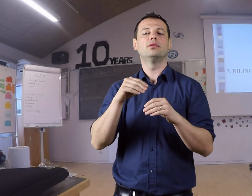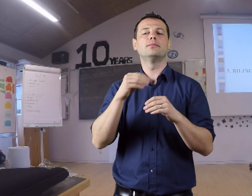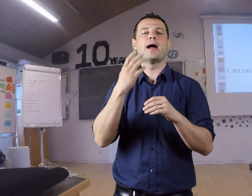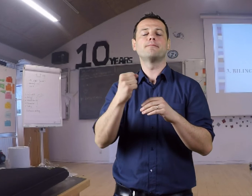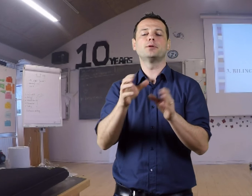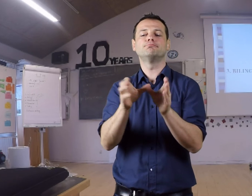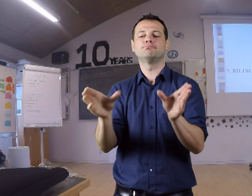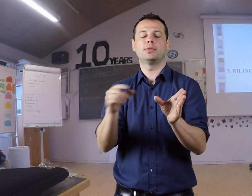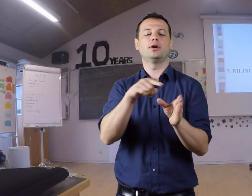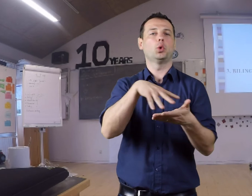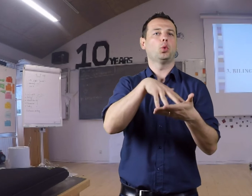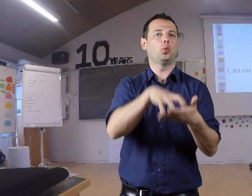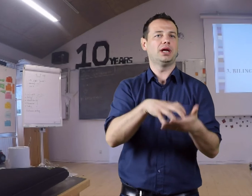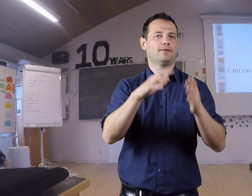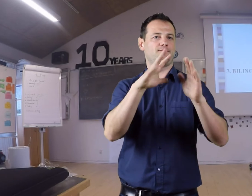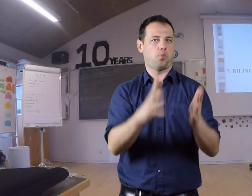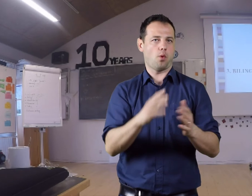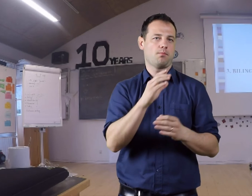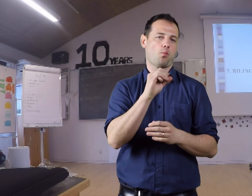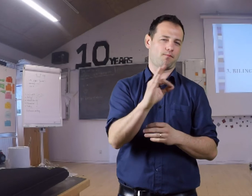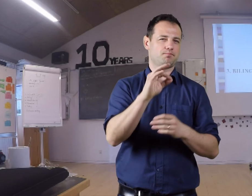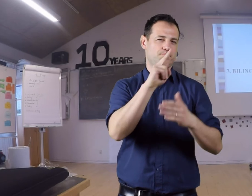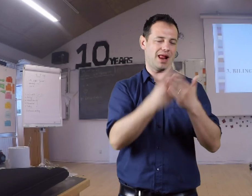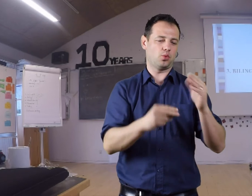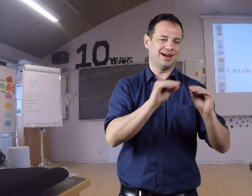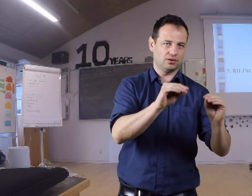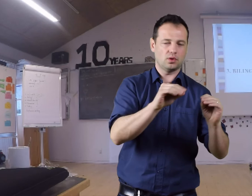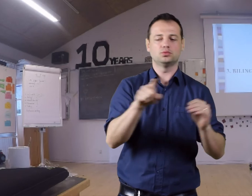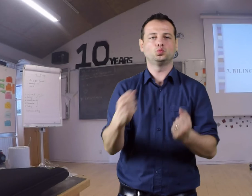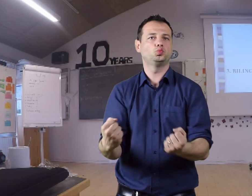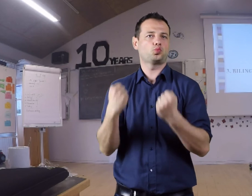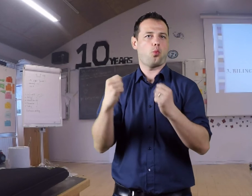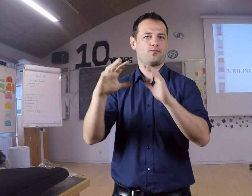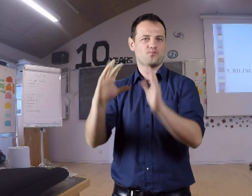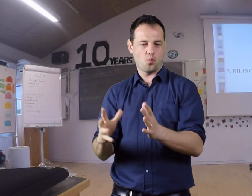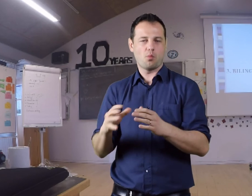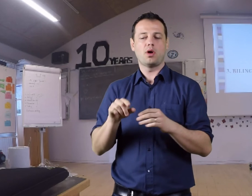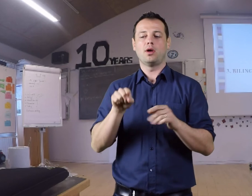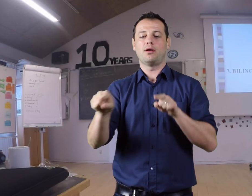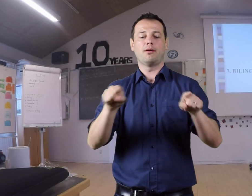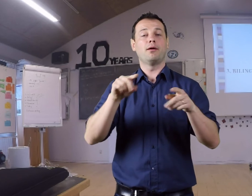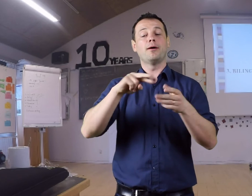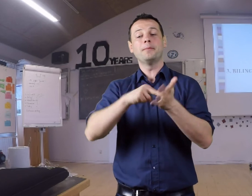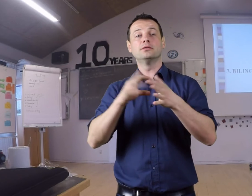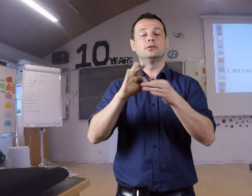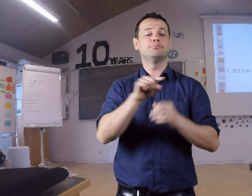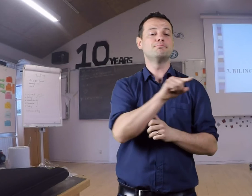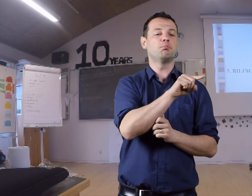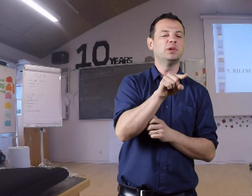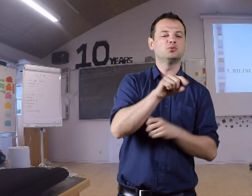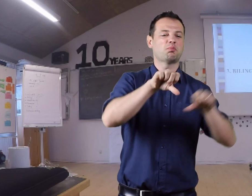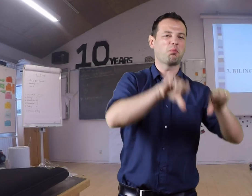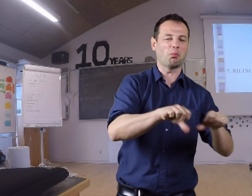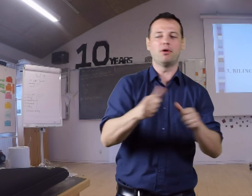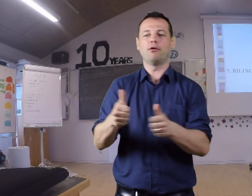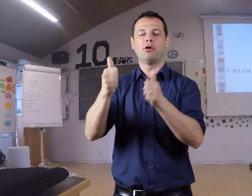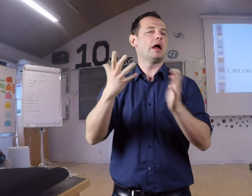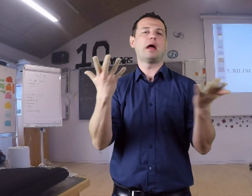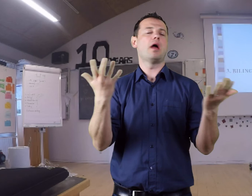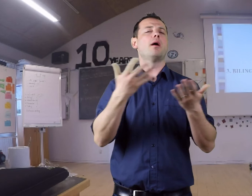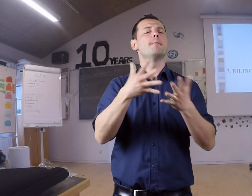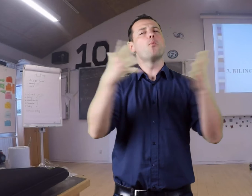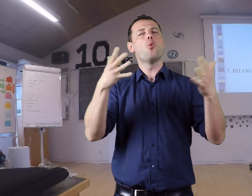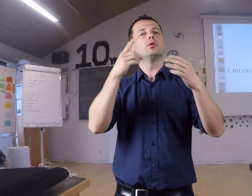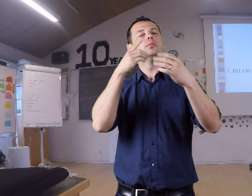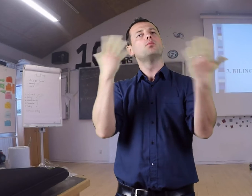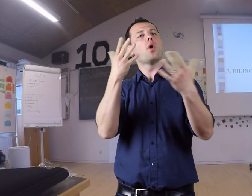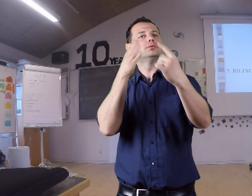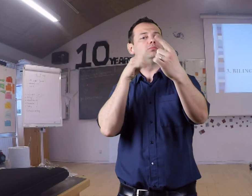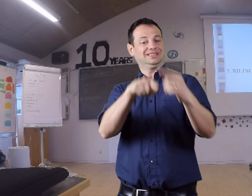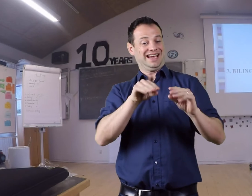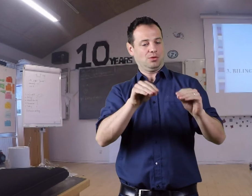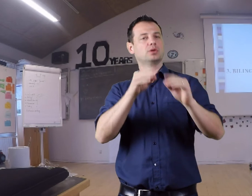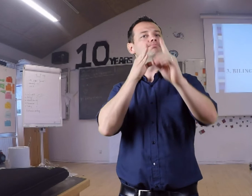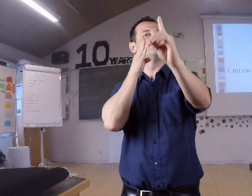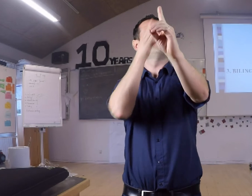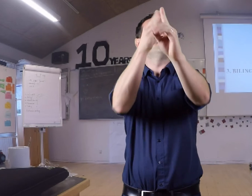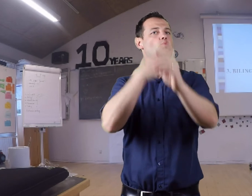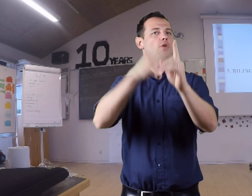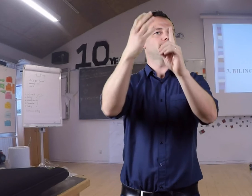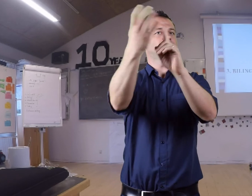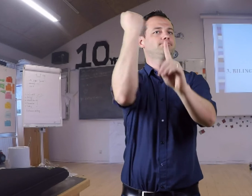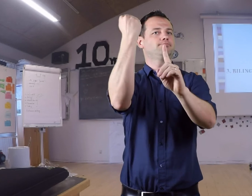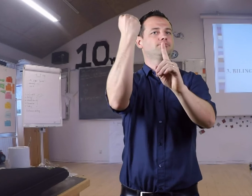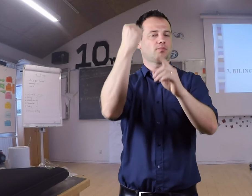There are weak forms and strong forms of bilingualism. That doesn't mean they're bad or good, more the aim to be gotten.